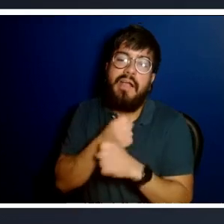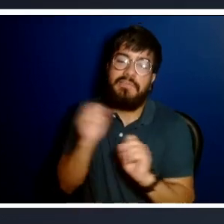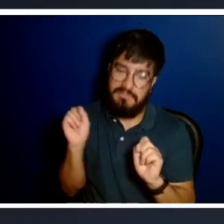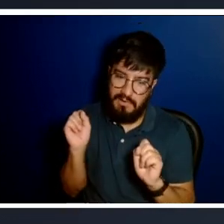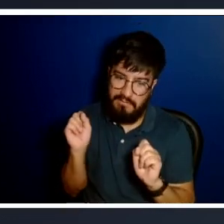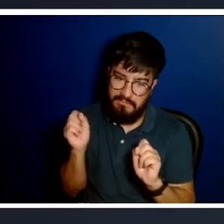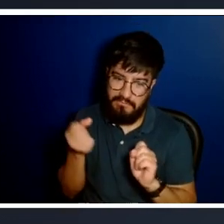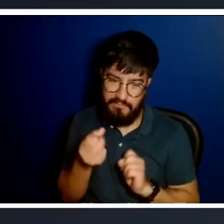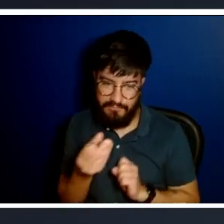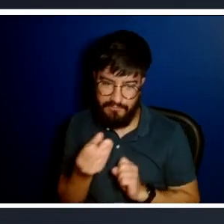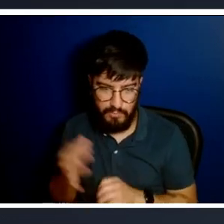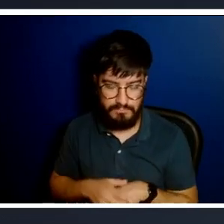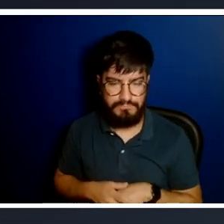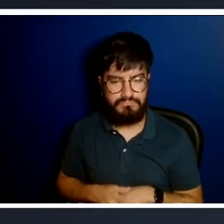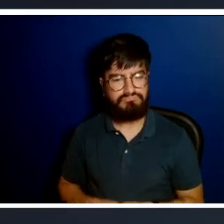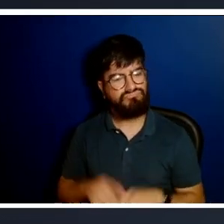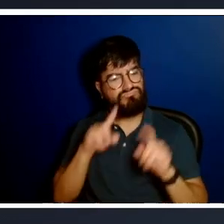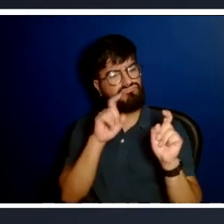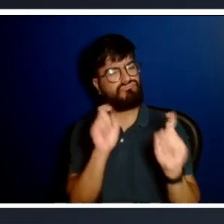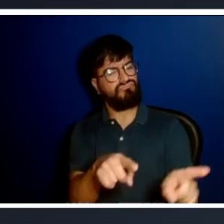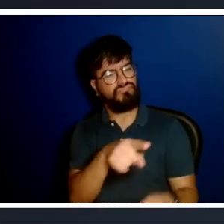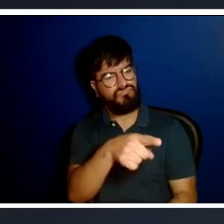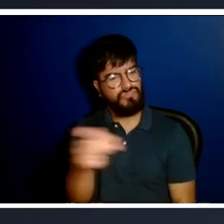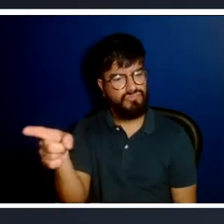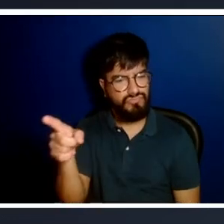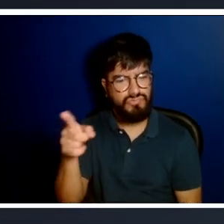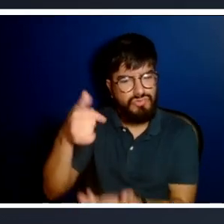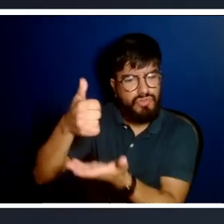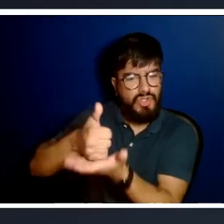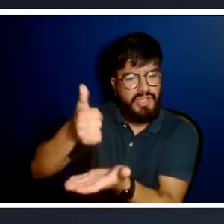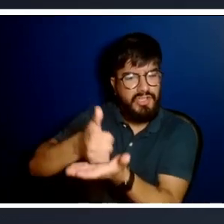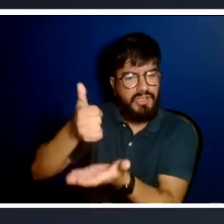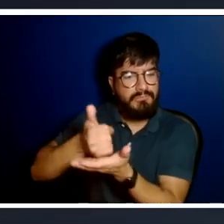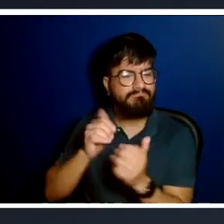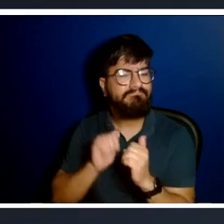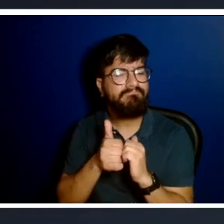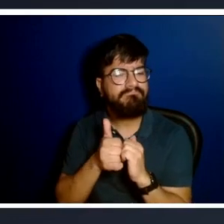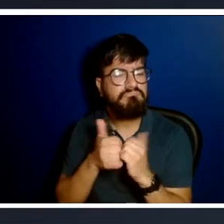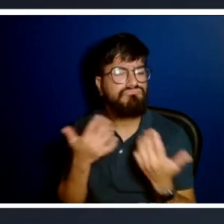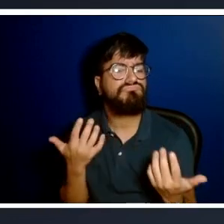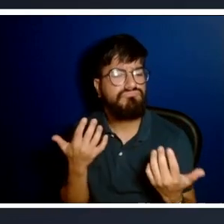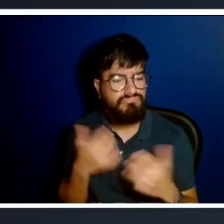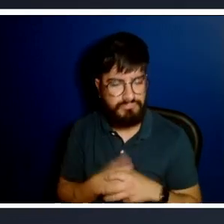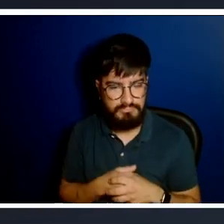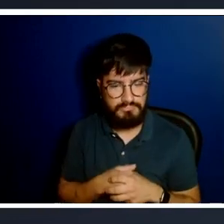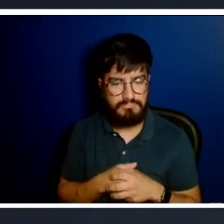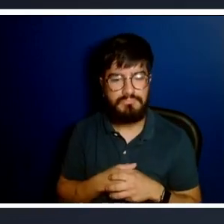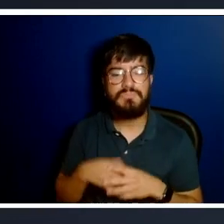you going to do to help? I'm going to pop up this poll right away, and then I will read them. So,